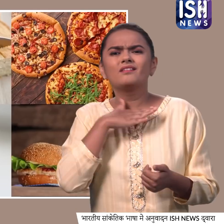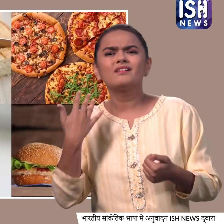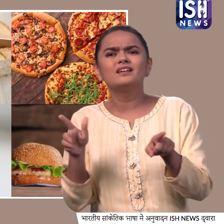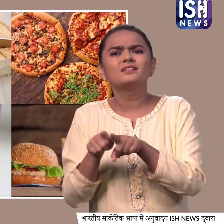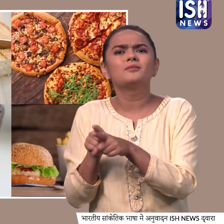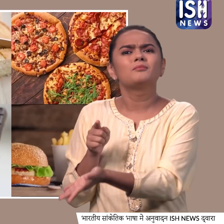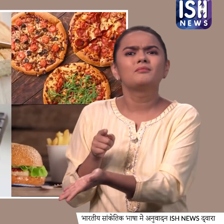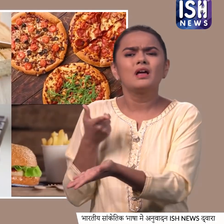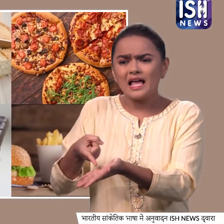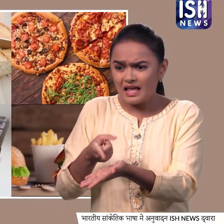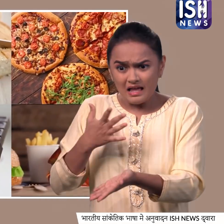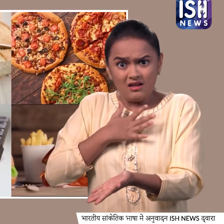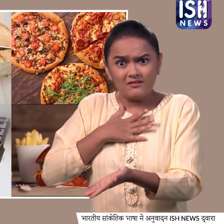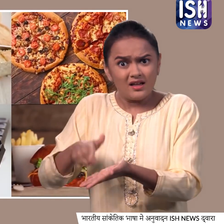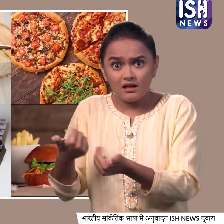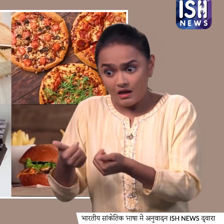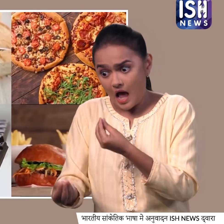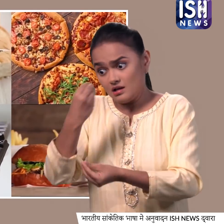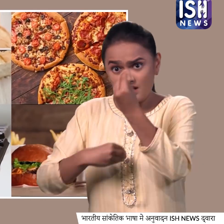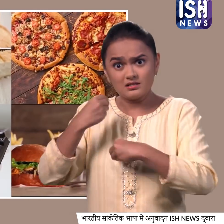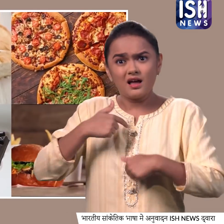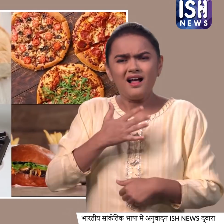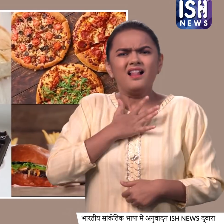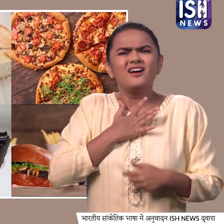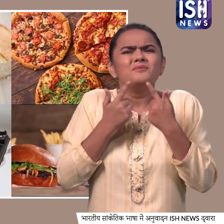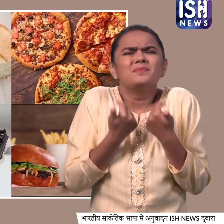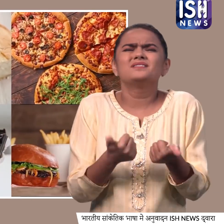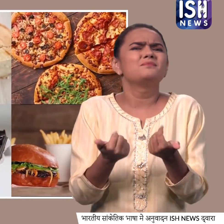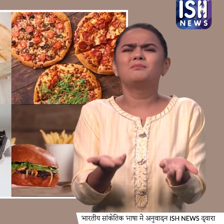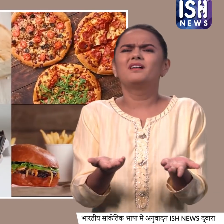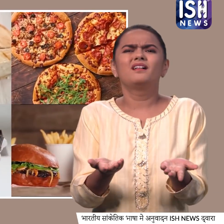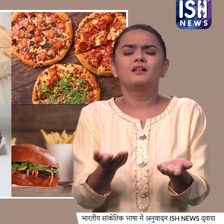Something that has no life can never give you life